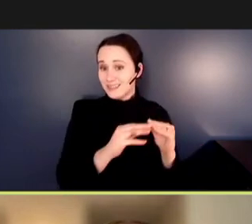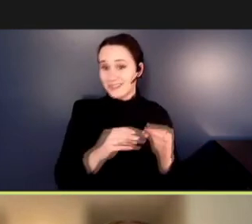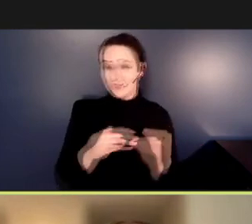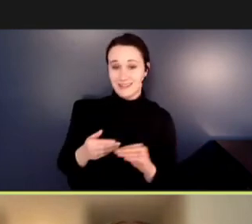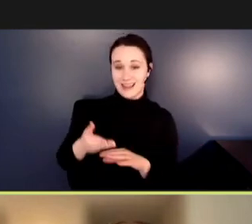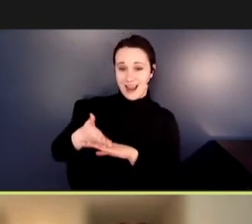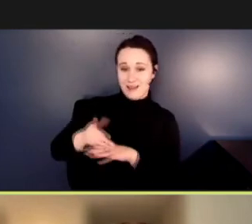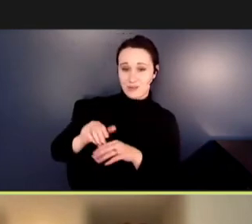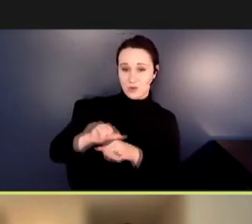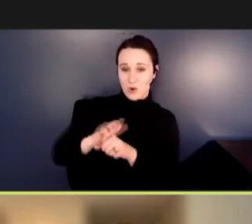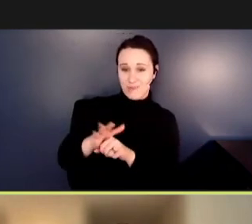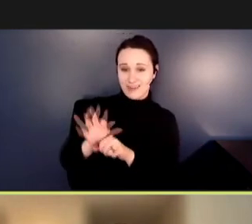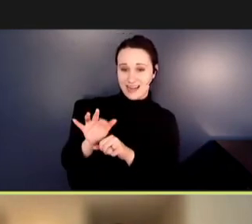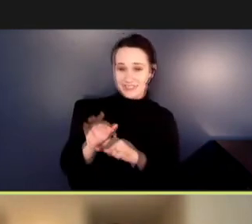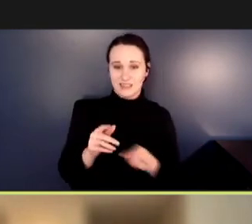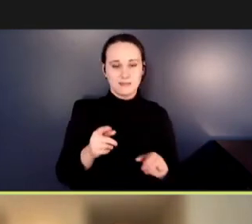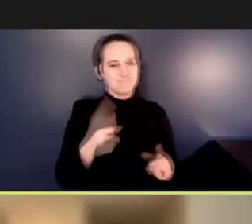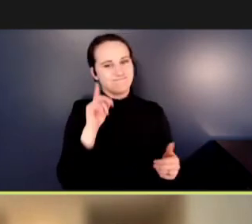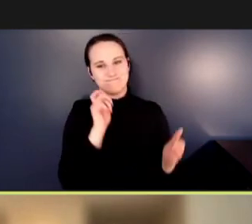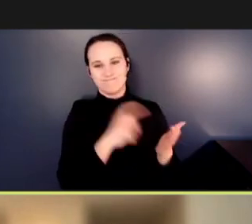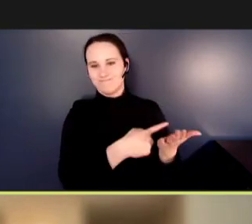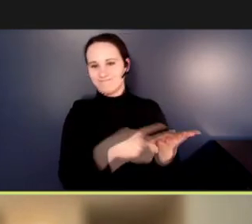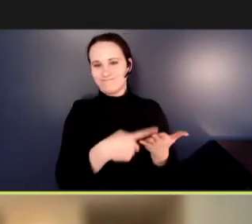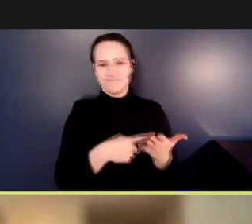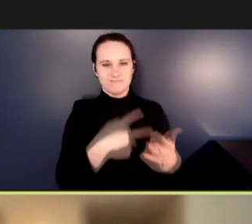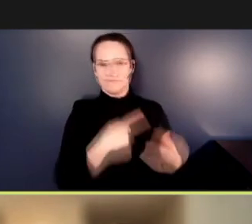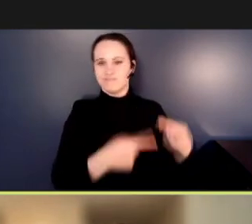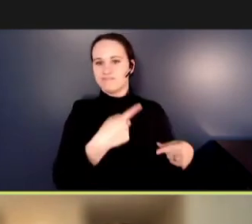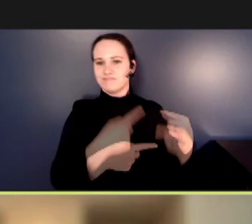program, we need to -- in order to gain congressional support for the program,